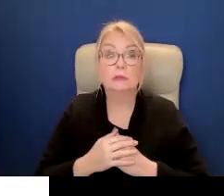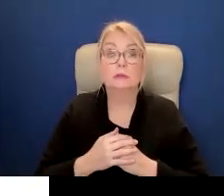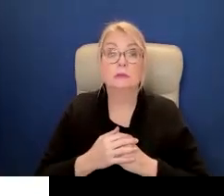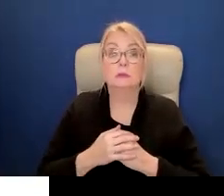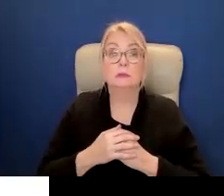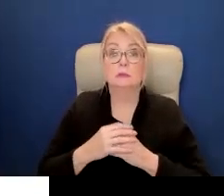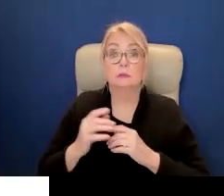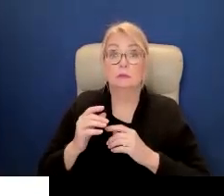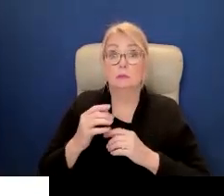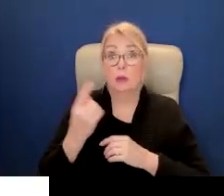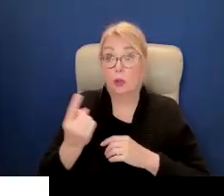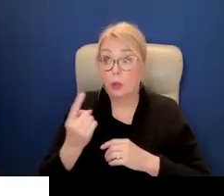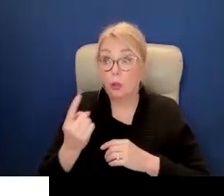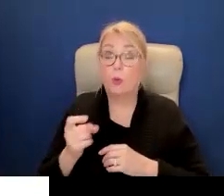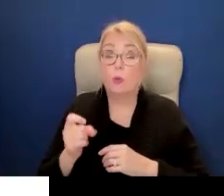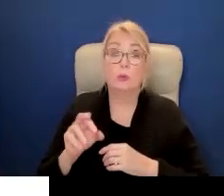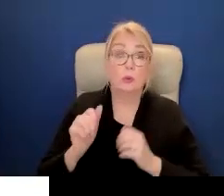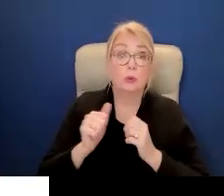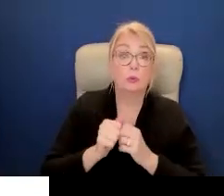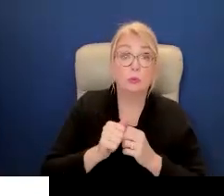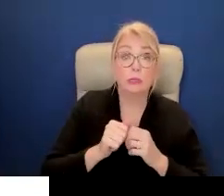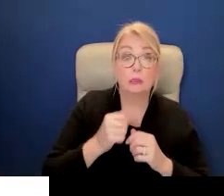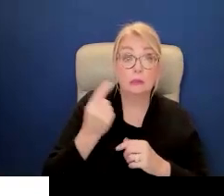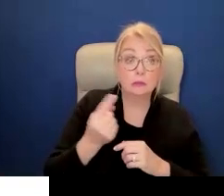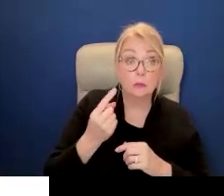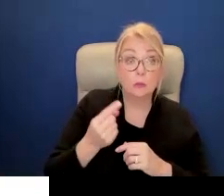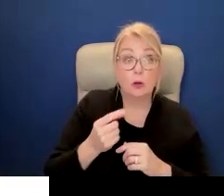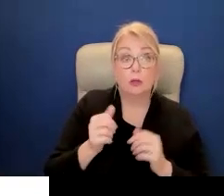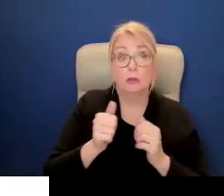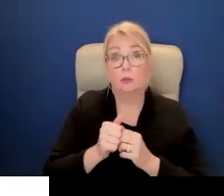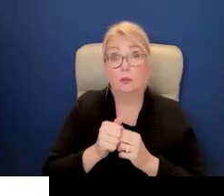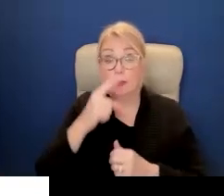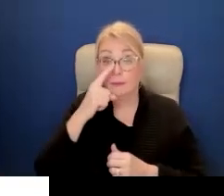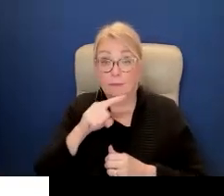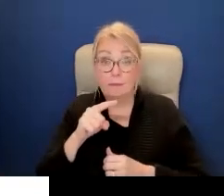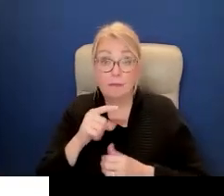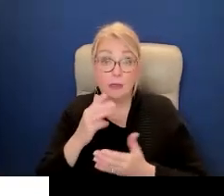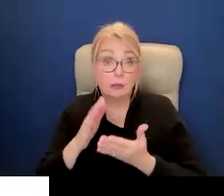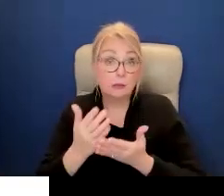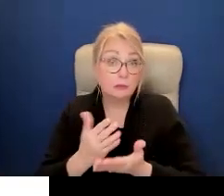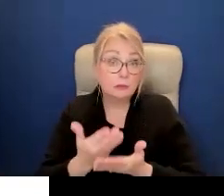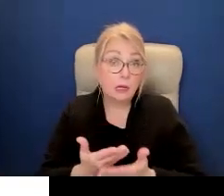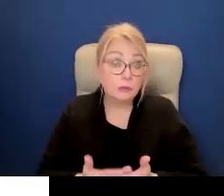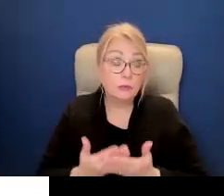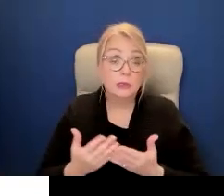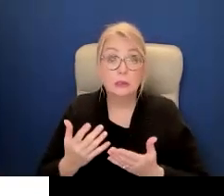or if you came in with the visa or with the fake document, or just getting the story, having the story is very important.